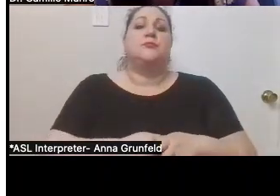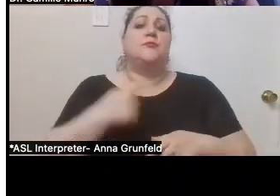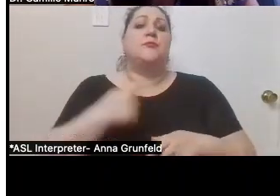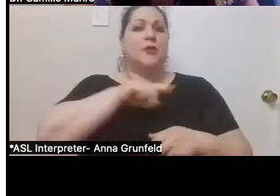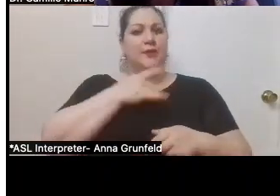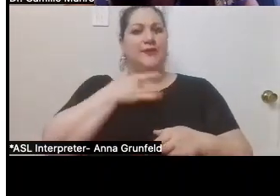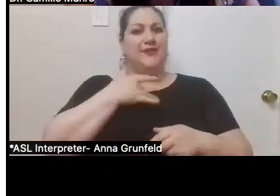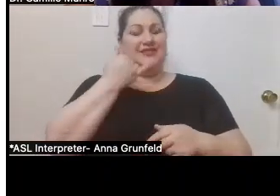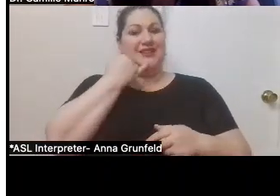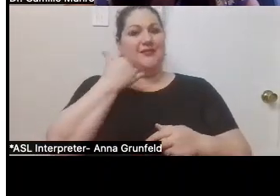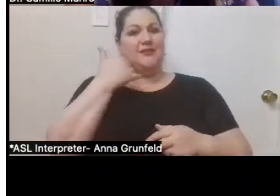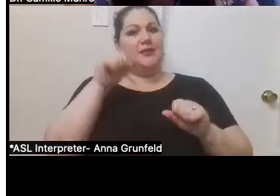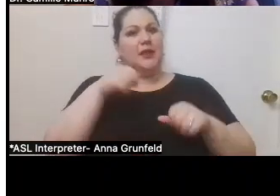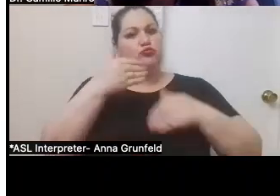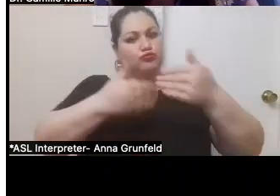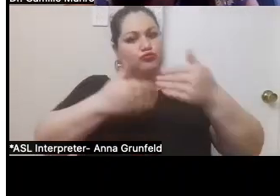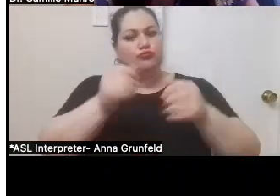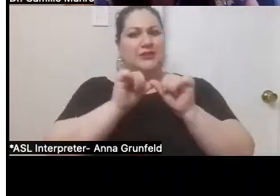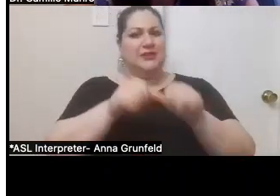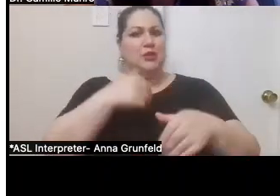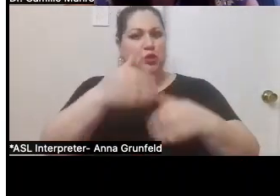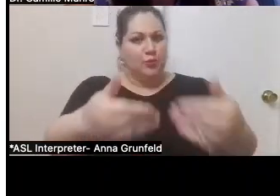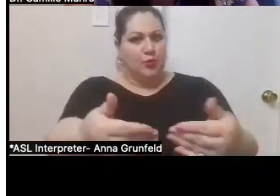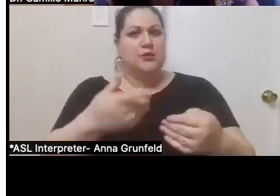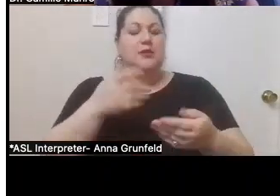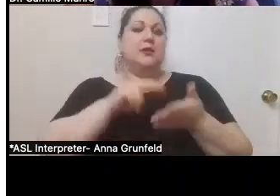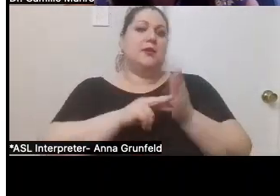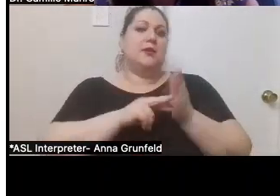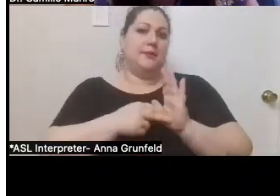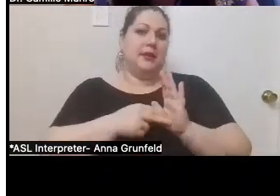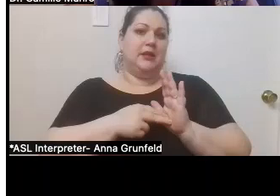this way, that rejection of such a position paper would be unlikely.